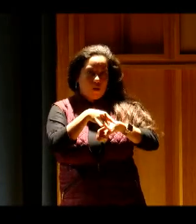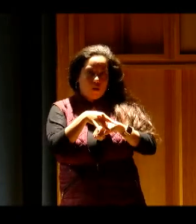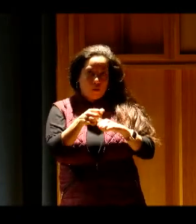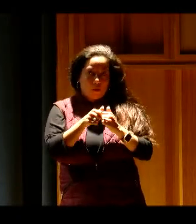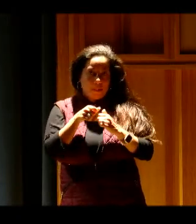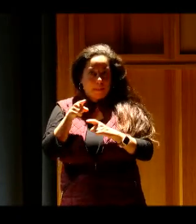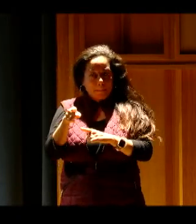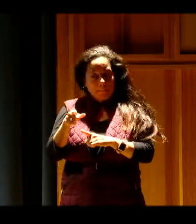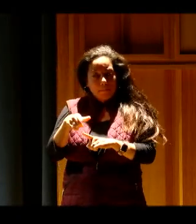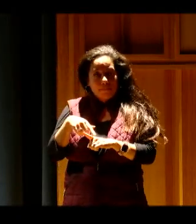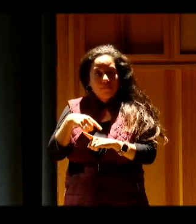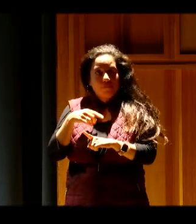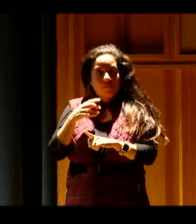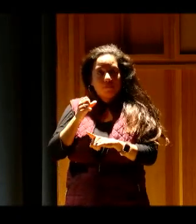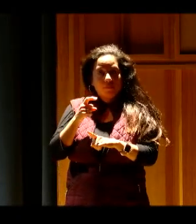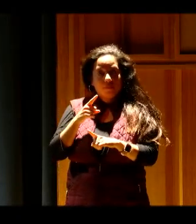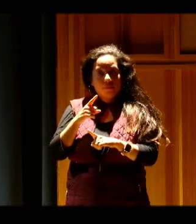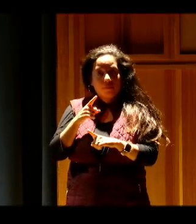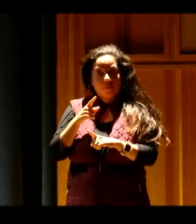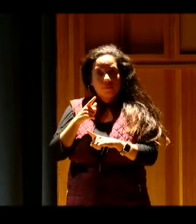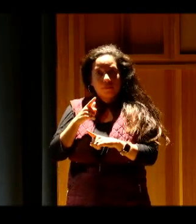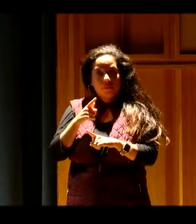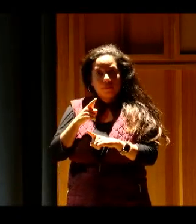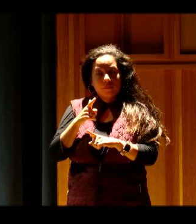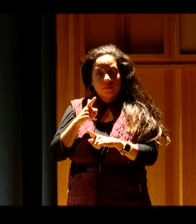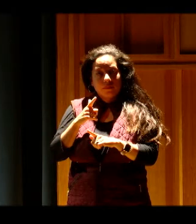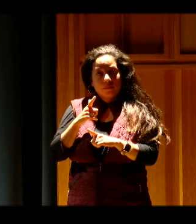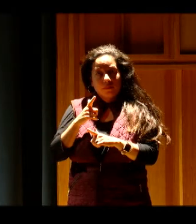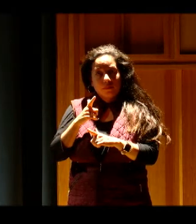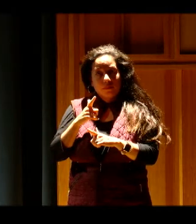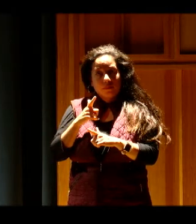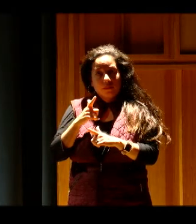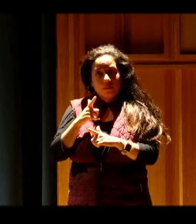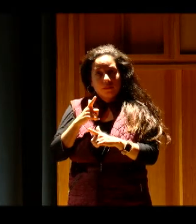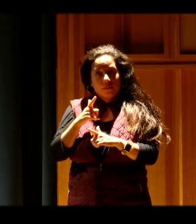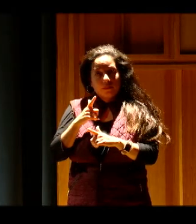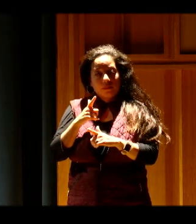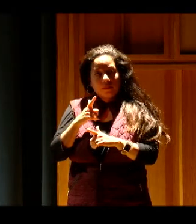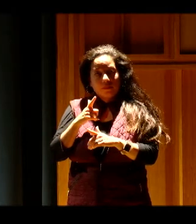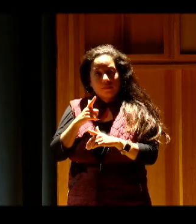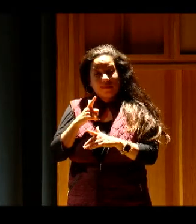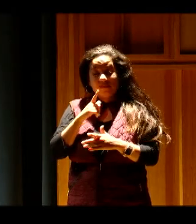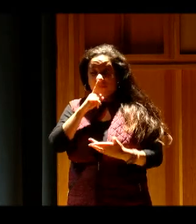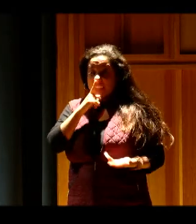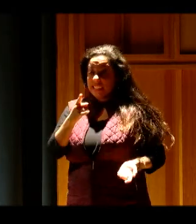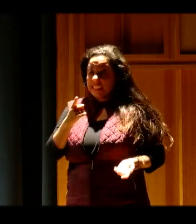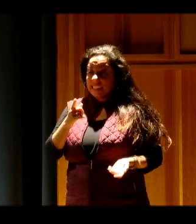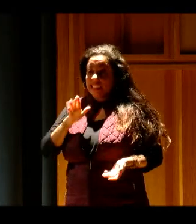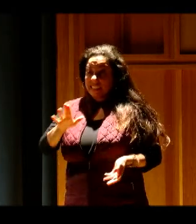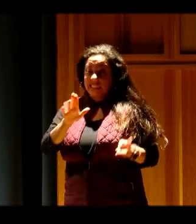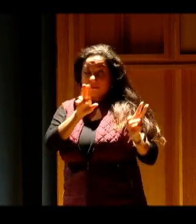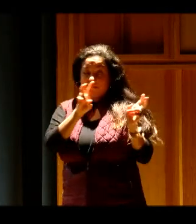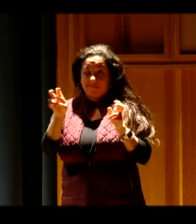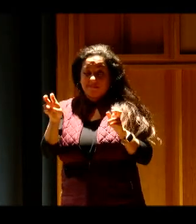In large part, and I'm very sad to say this, his sentiment still holds in far too many places.